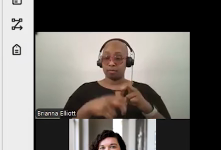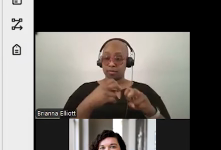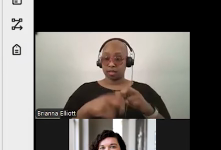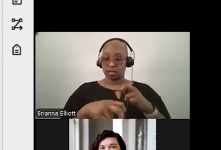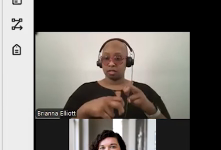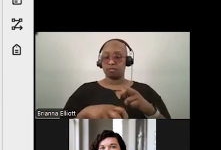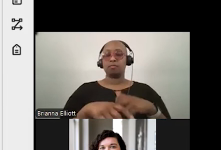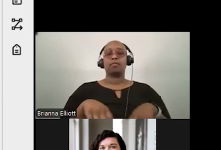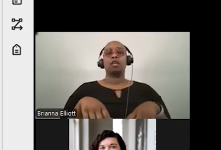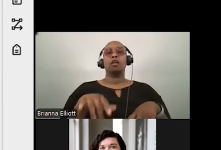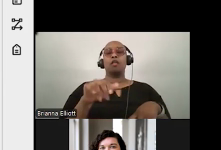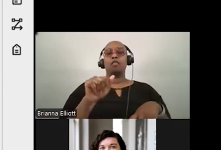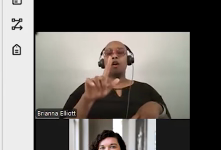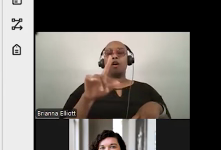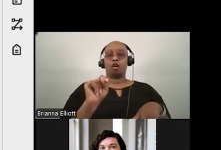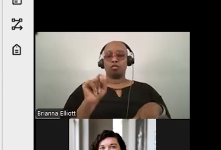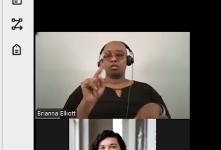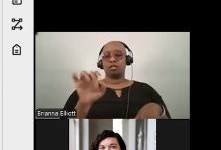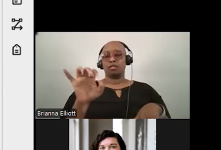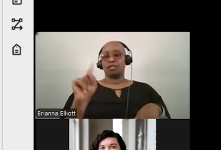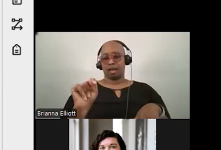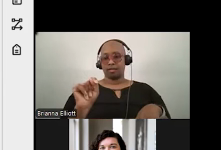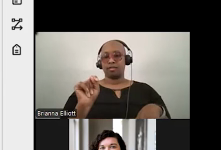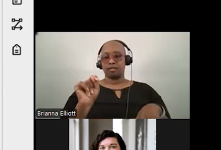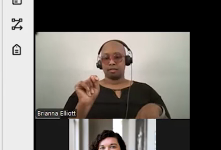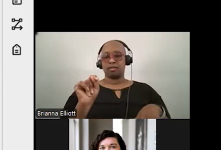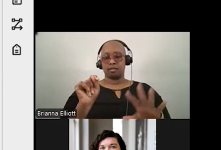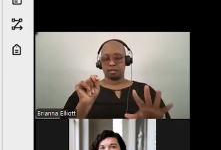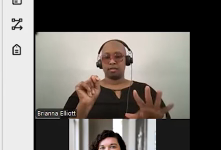not going through every single one of them now for time but I would have checked that and those